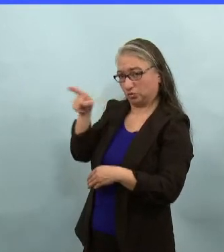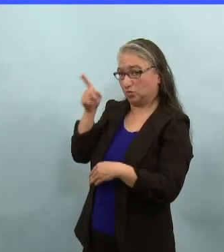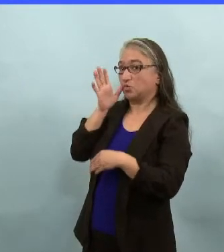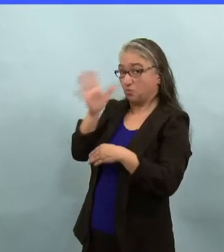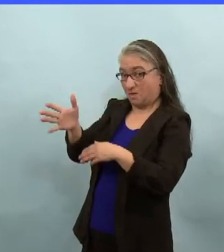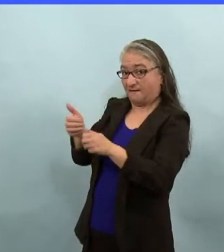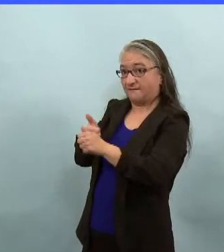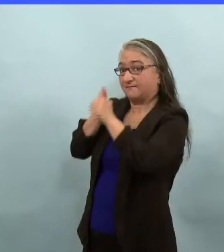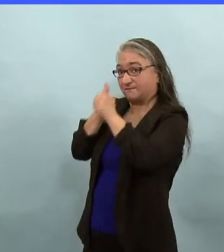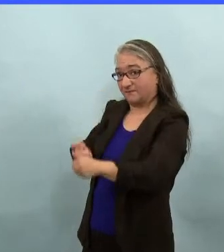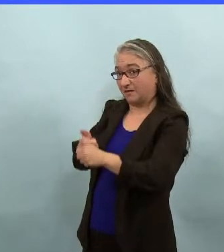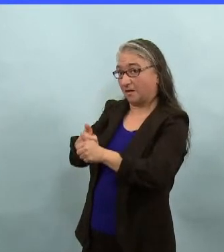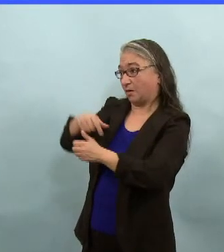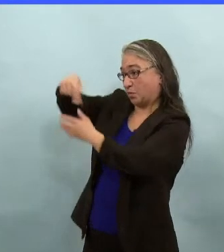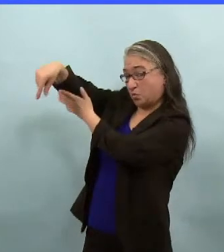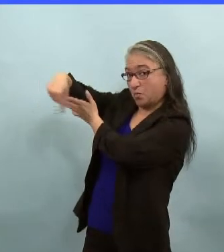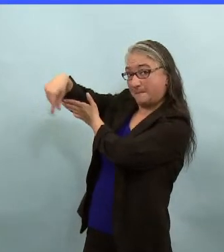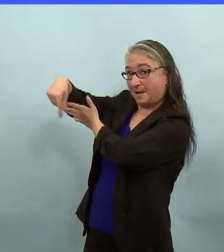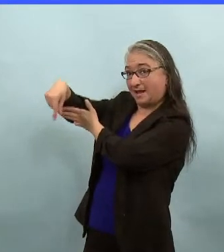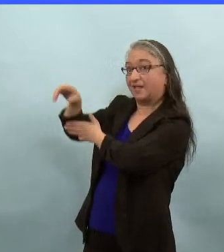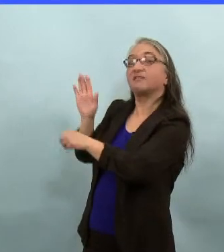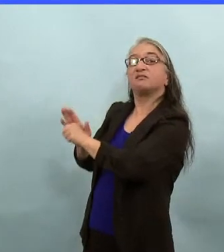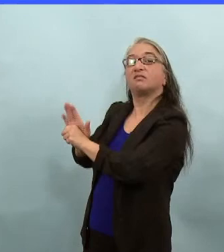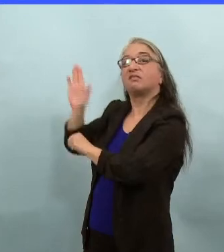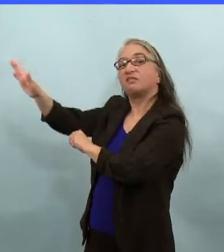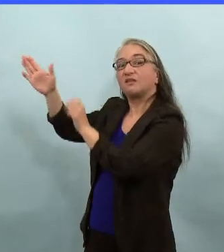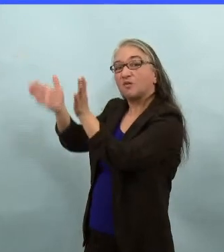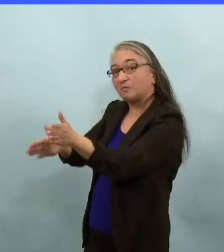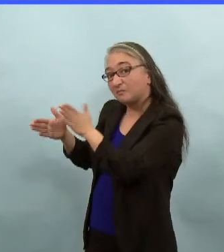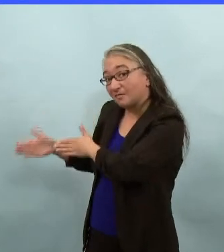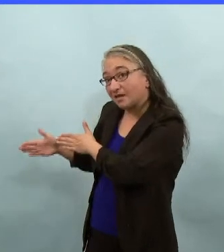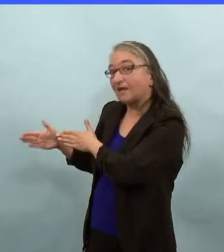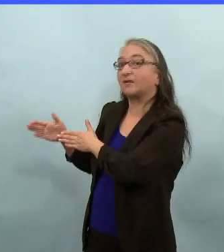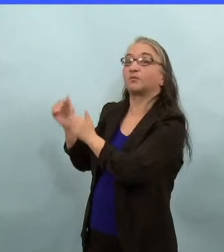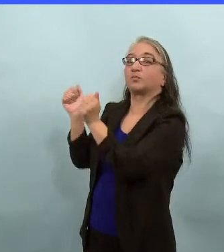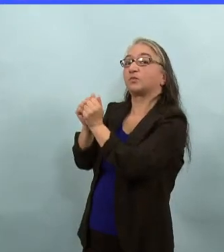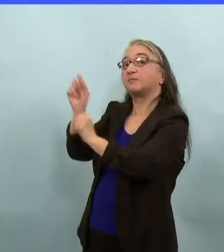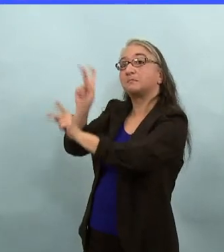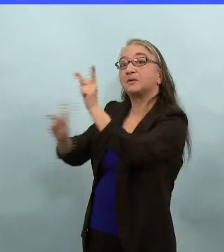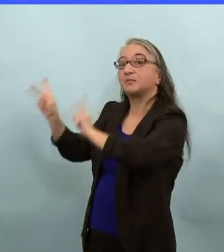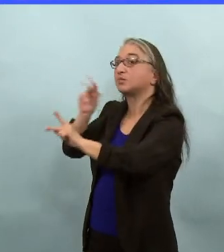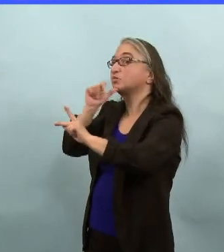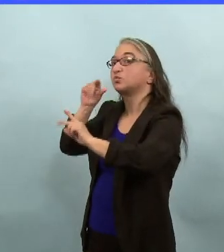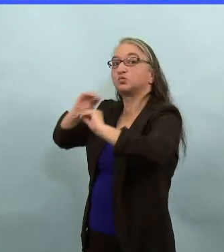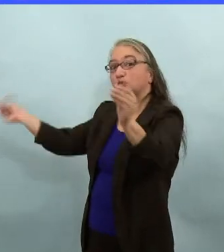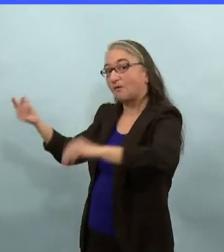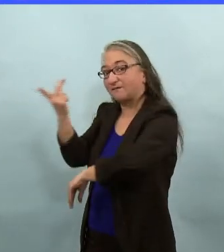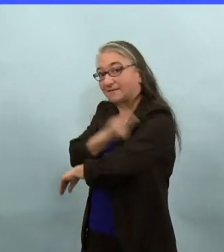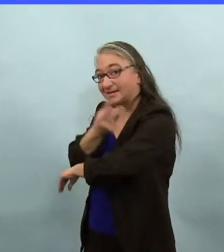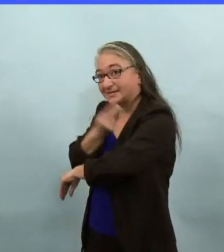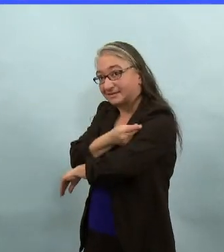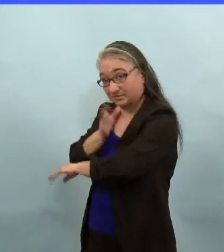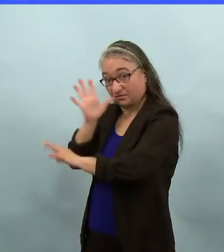unvaccinated so we'll continue to monitor again what uh what restrictions that we put